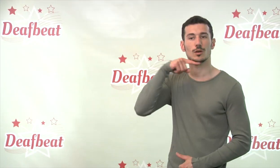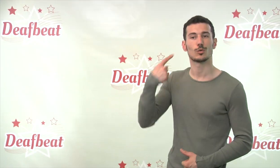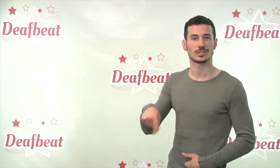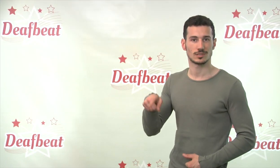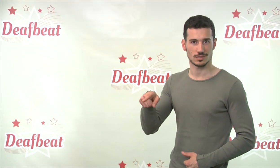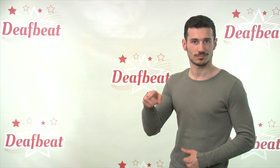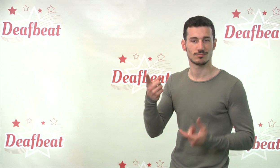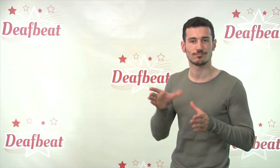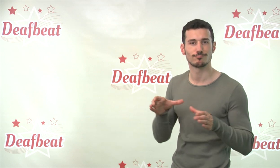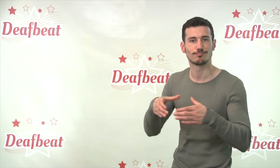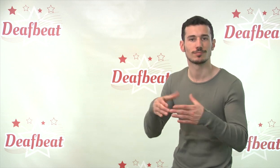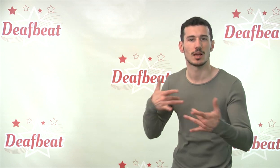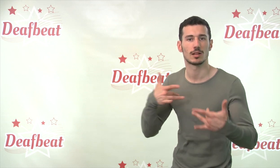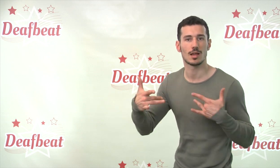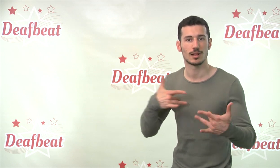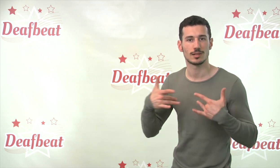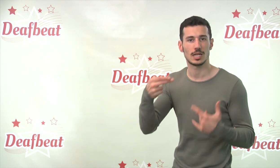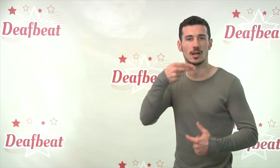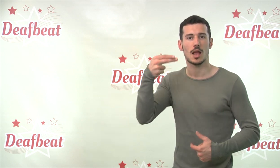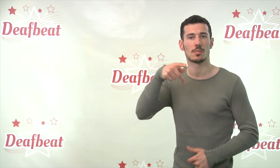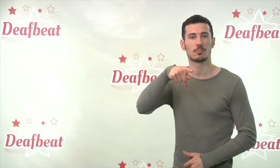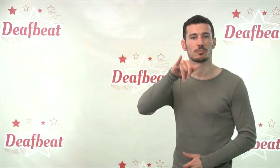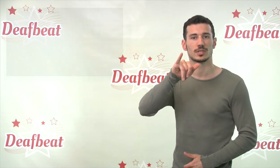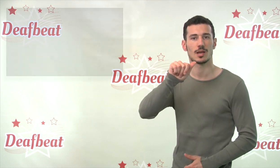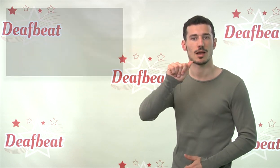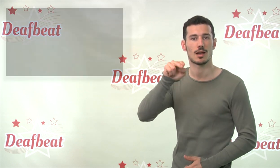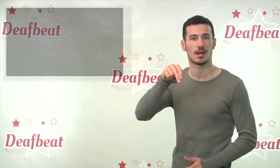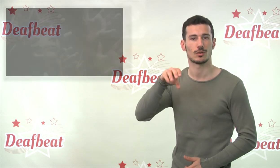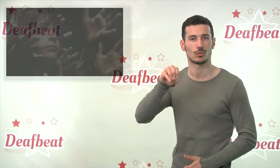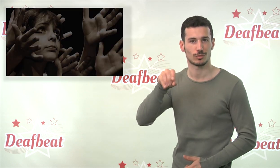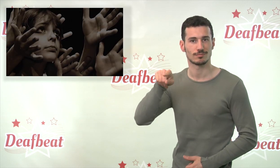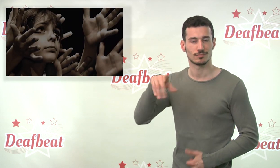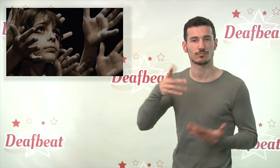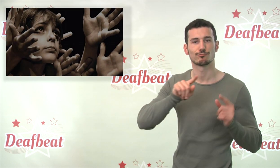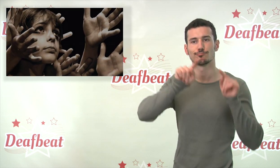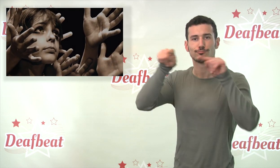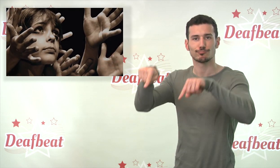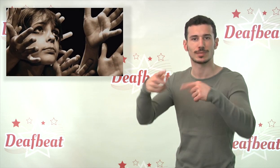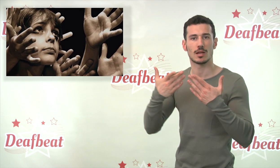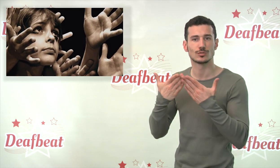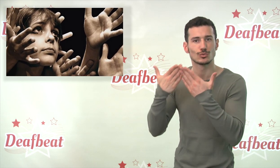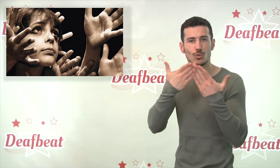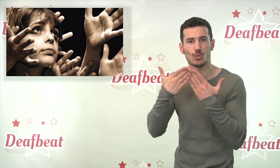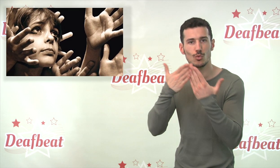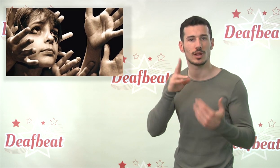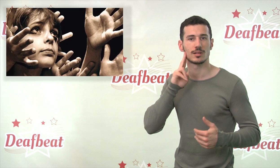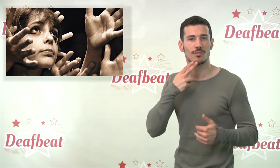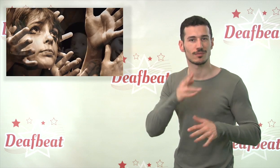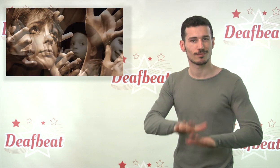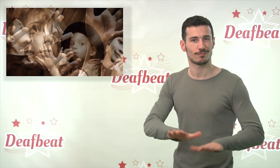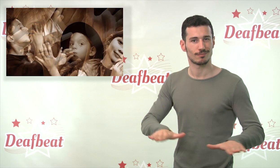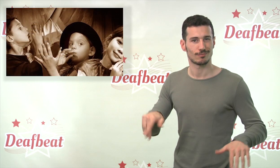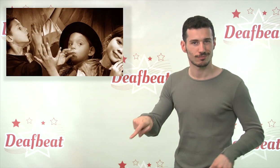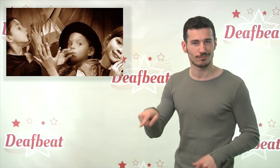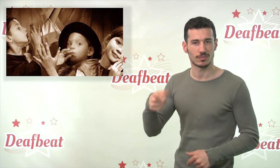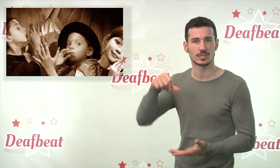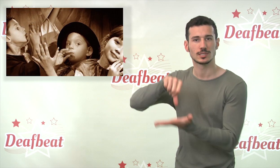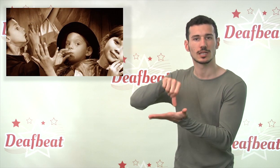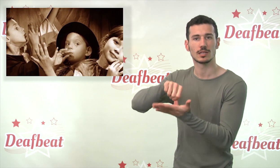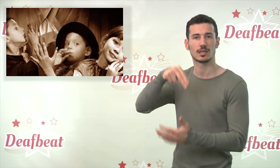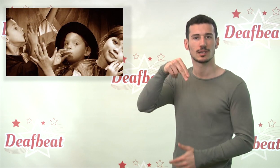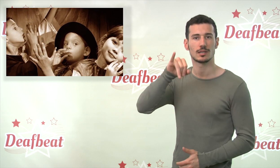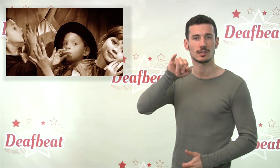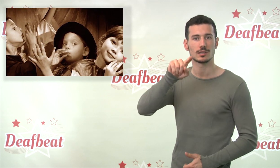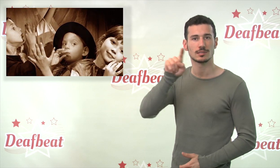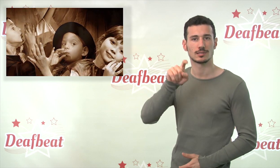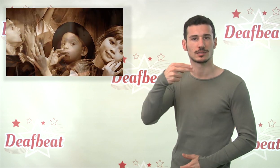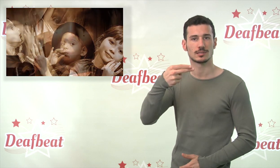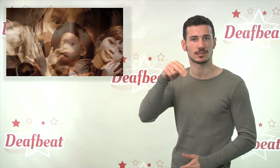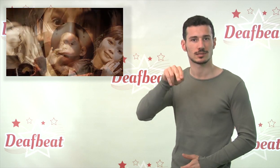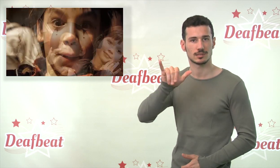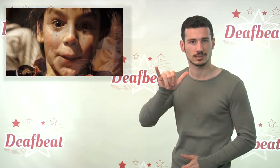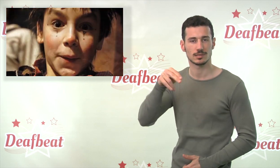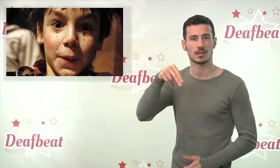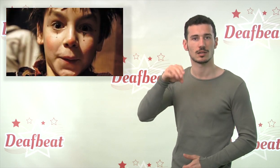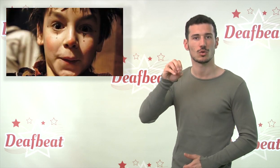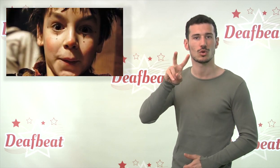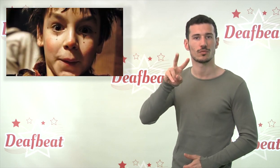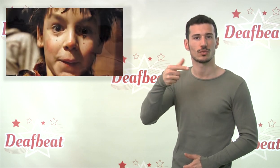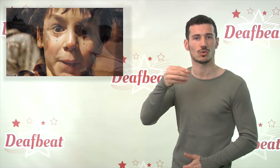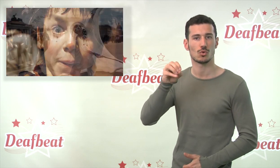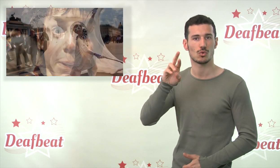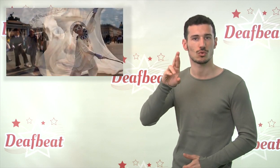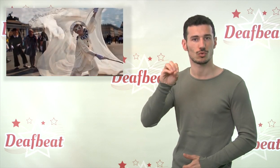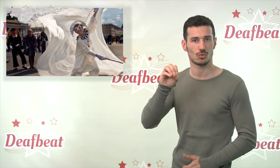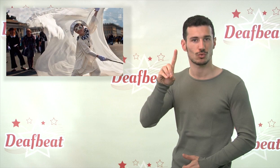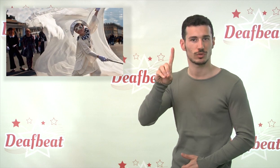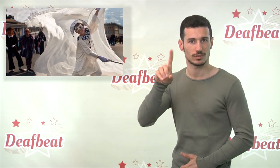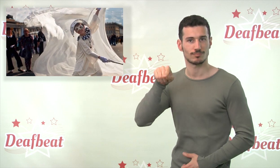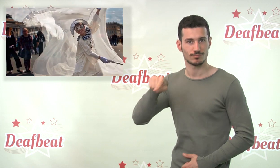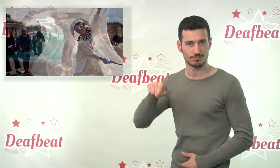The “Piano” Theatre at the boarding school for deaf children in Nizhny Novgorod, Russia has performed